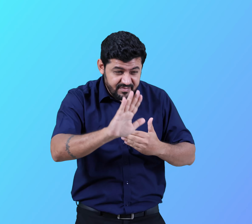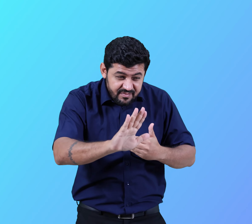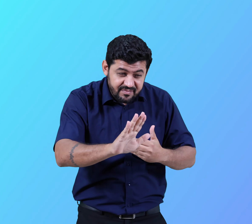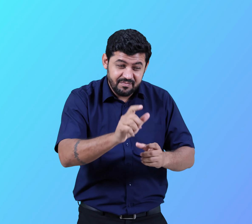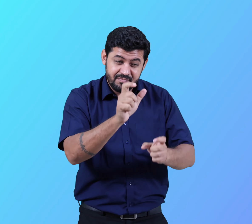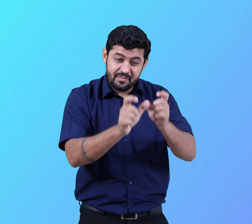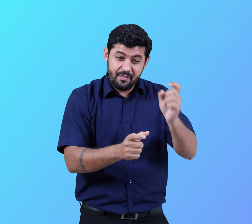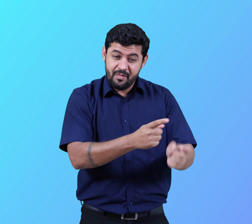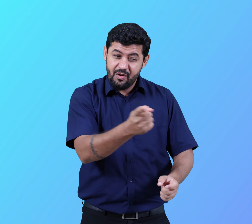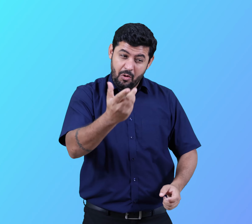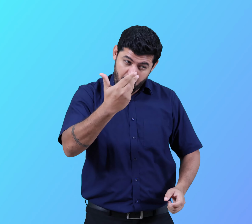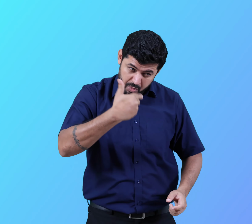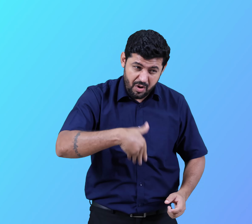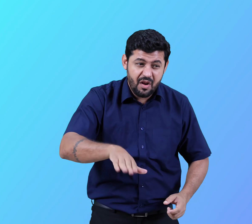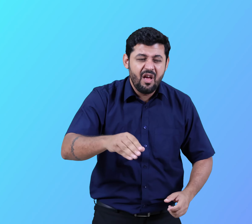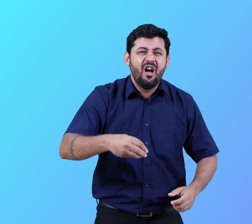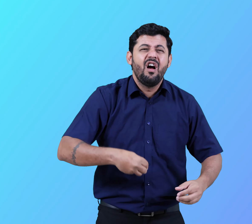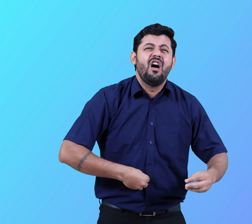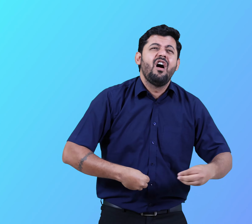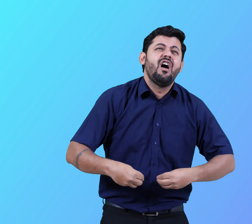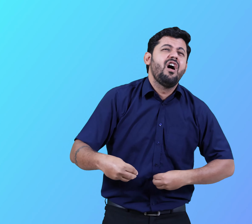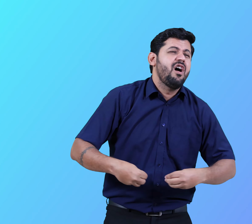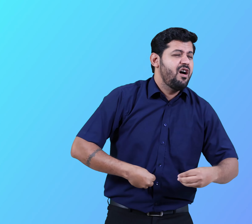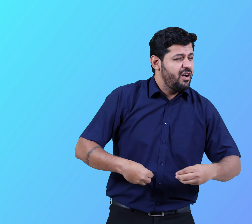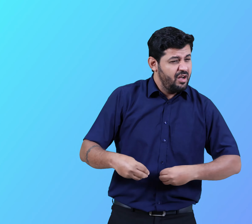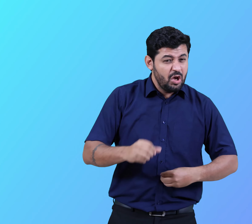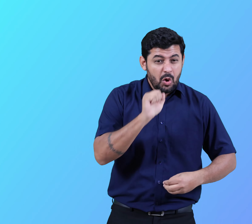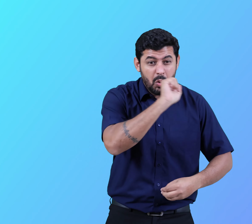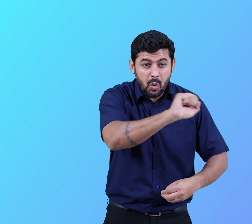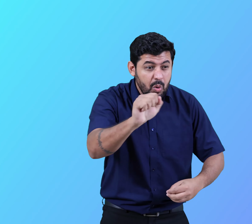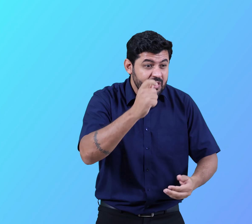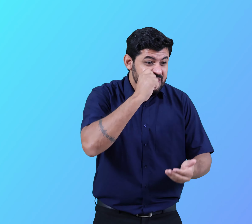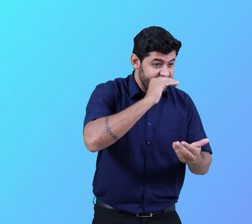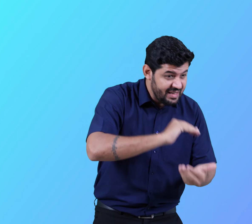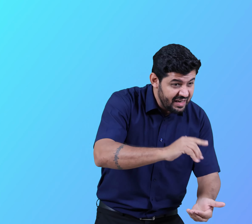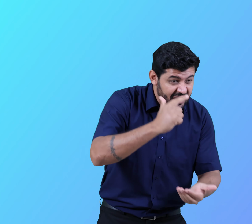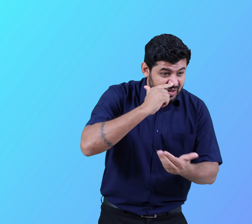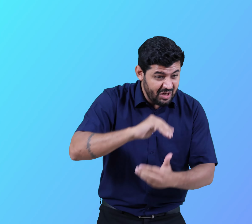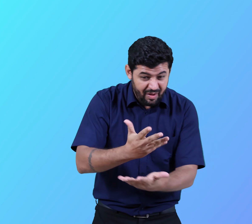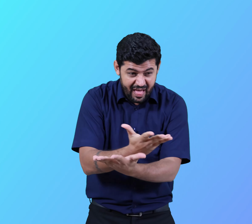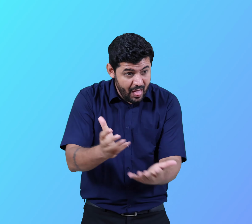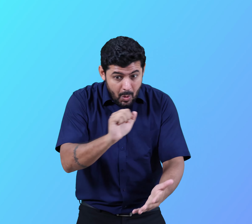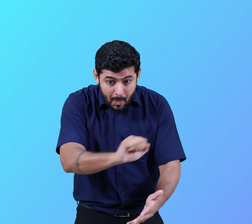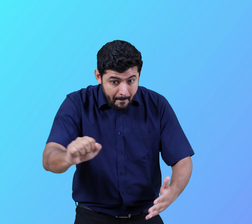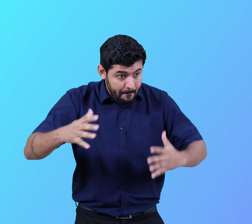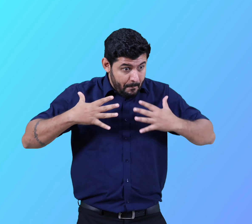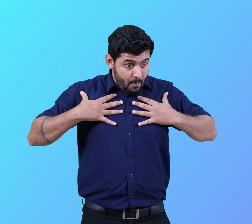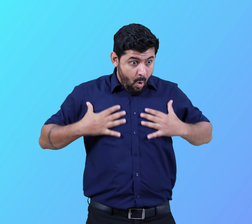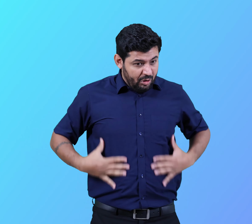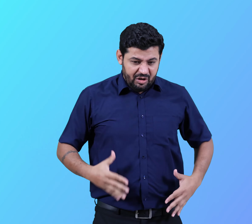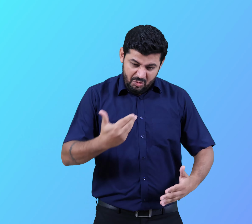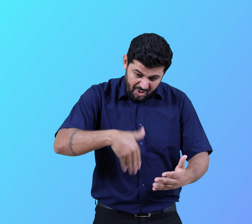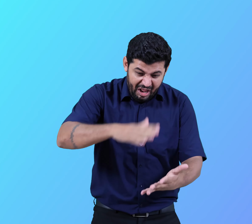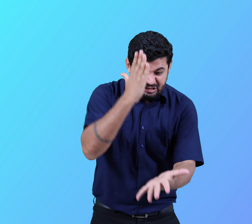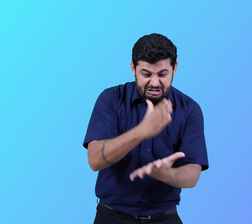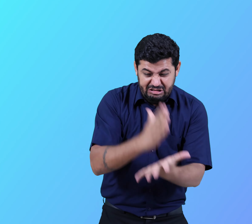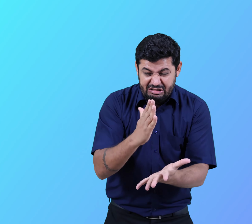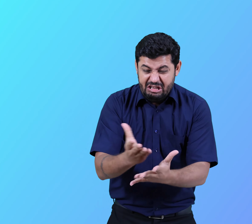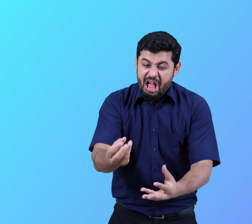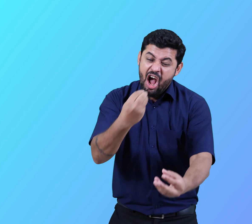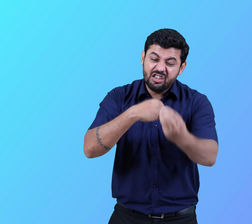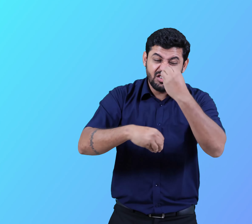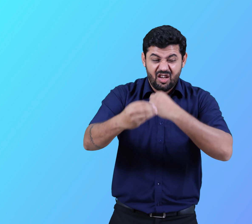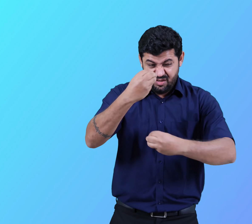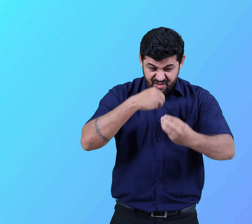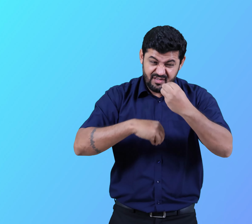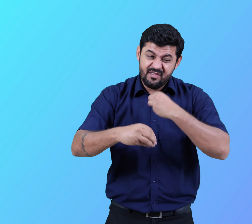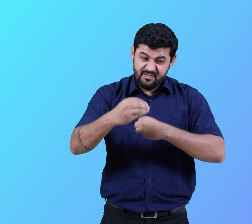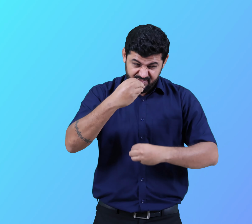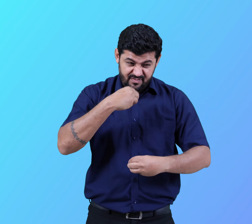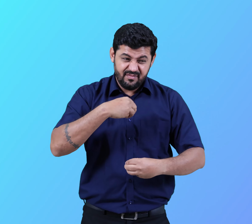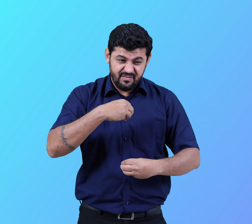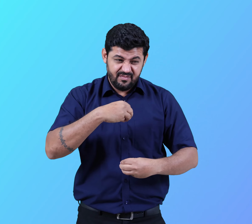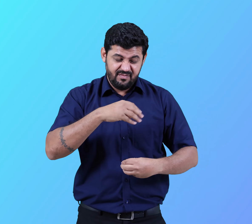You will become so hungry that you will eat the bodies of your sons and daughters.